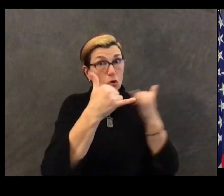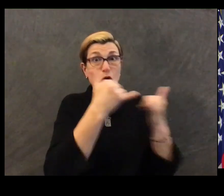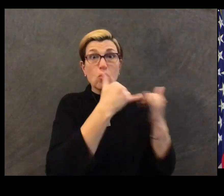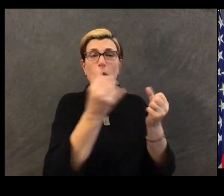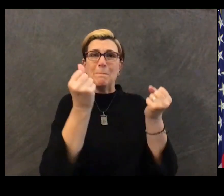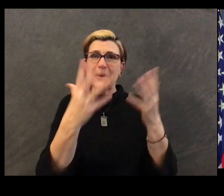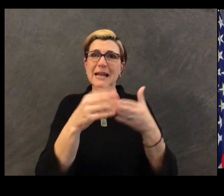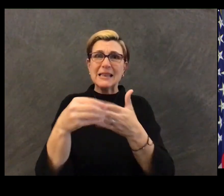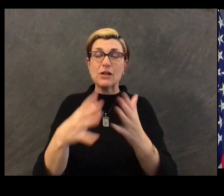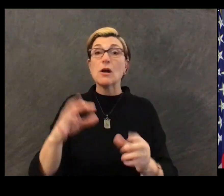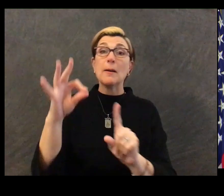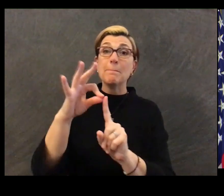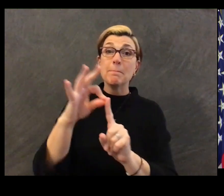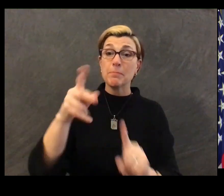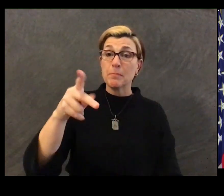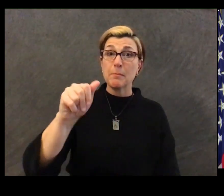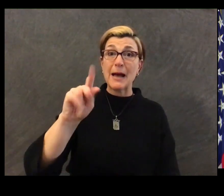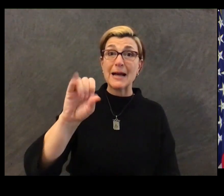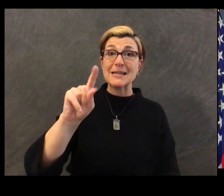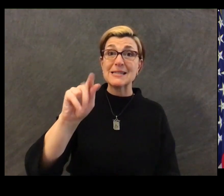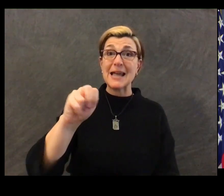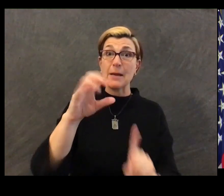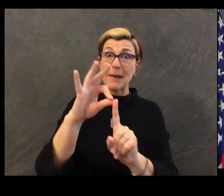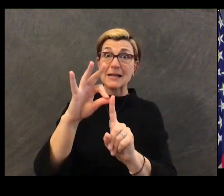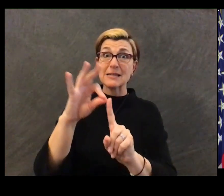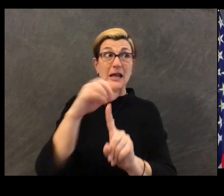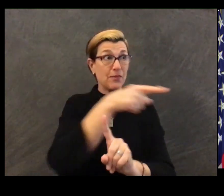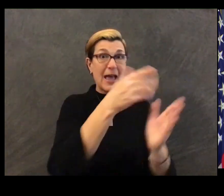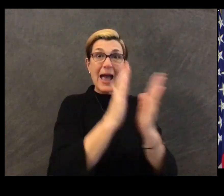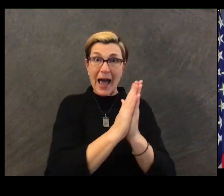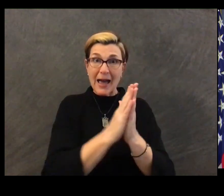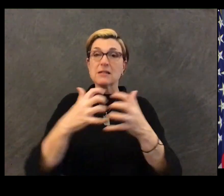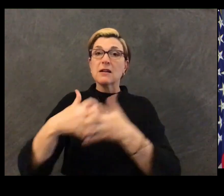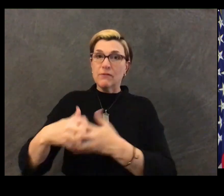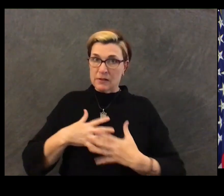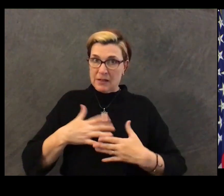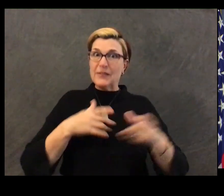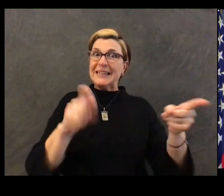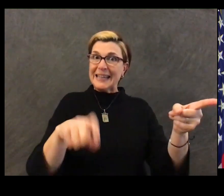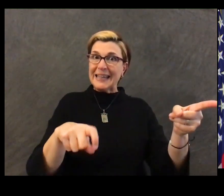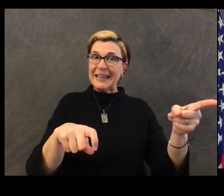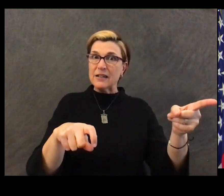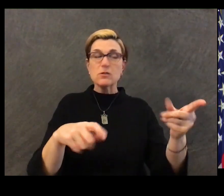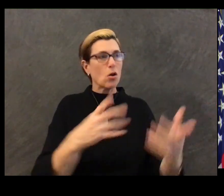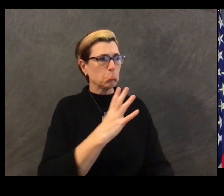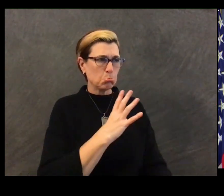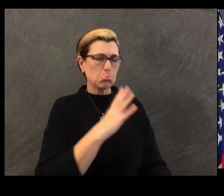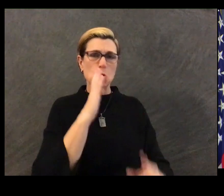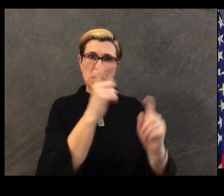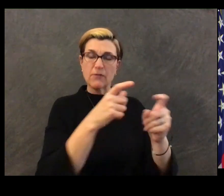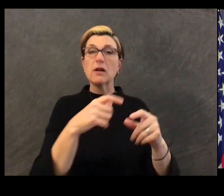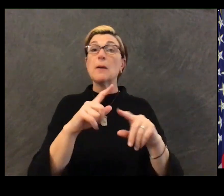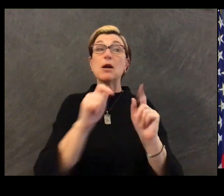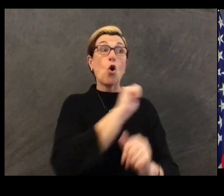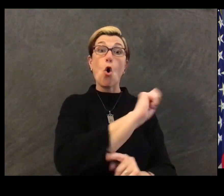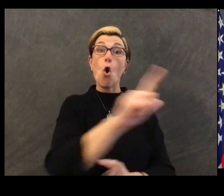they would like to have some ventilators we're gonna get him some ventilators but they all said to be one thing it was incredible that you sawed off the